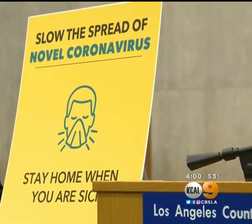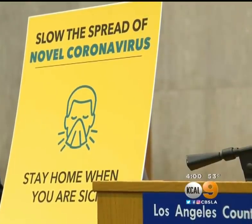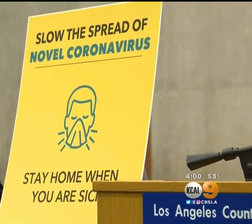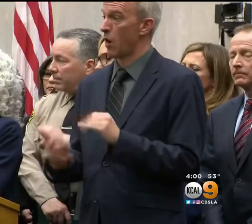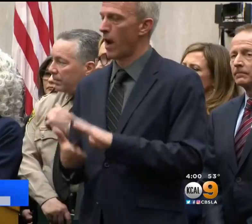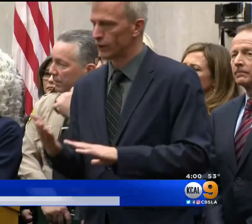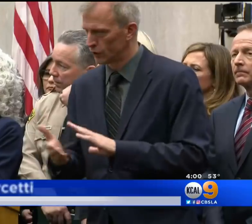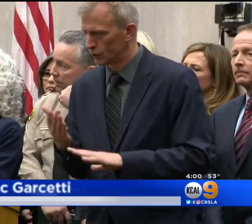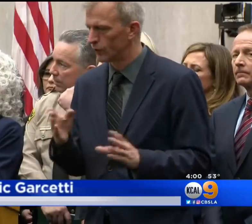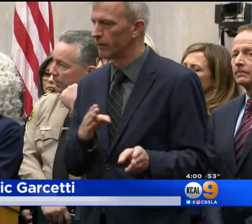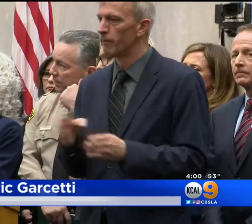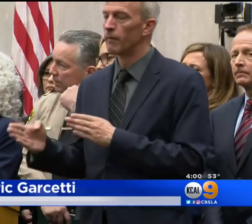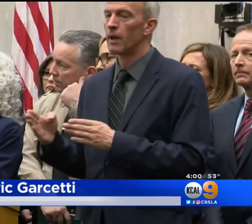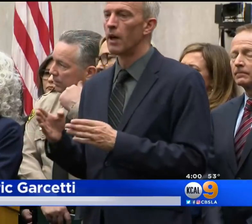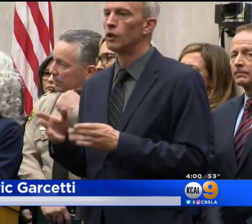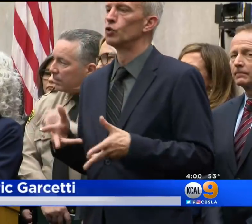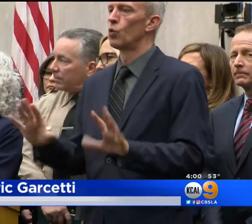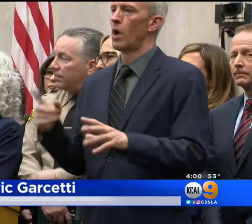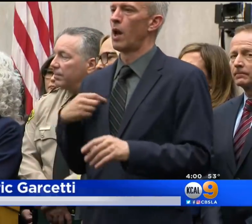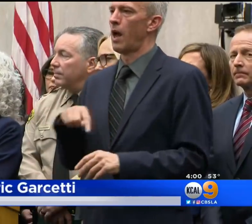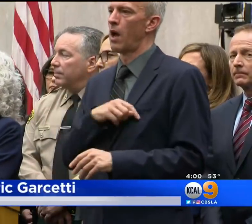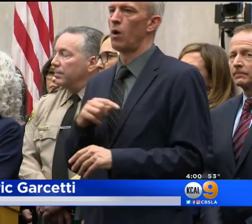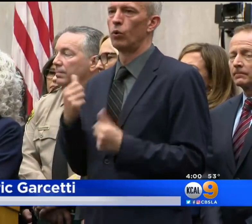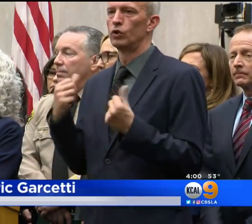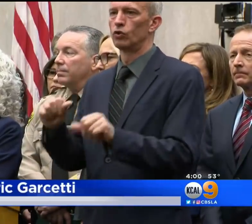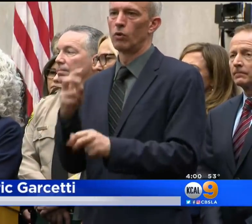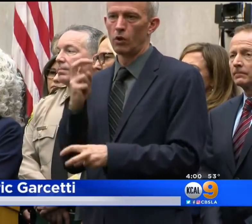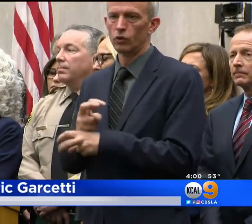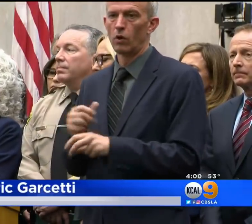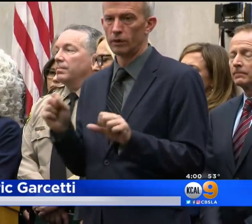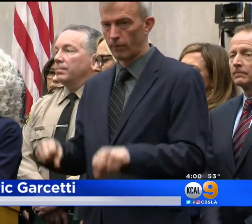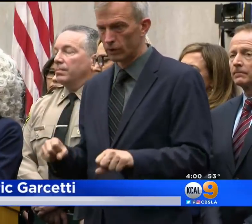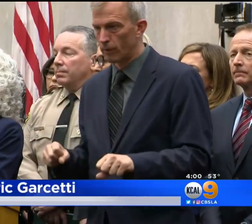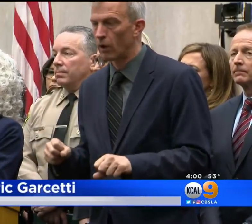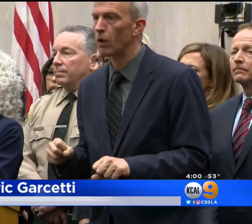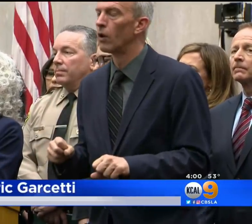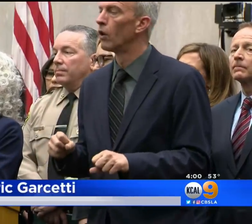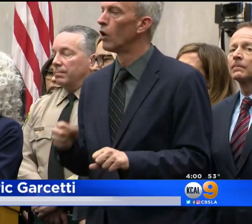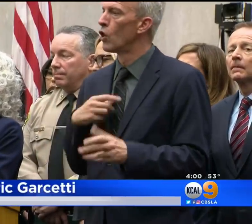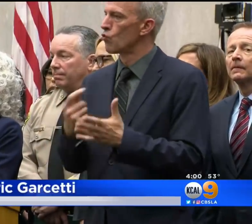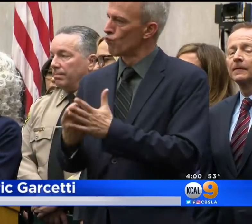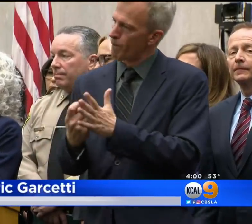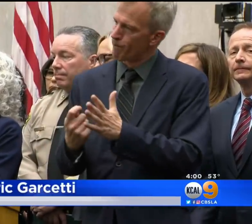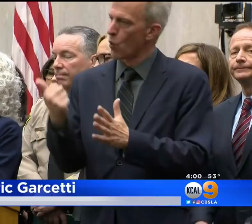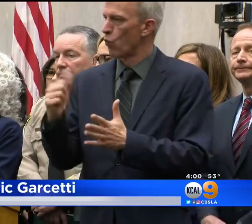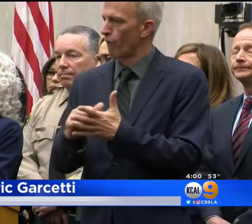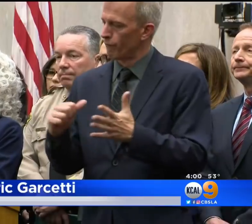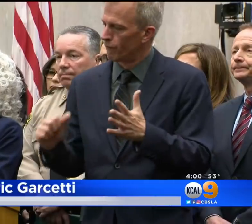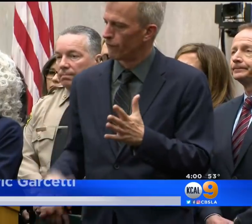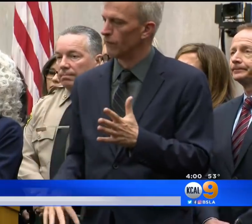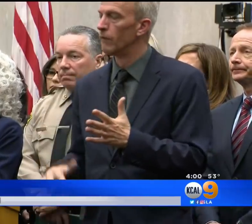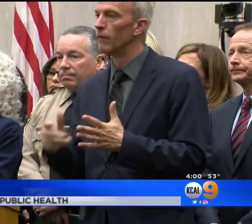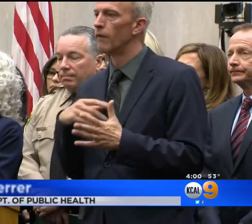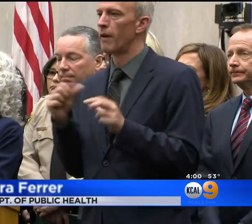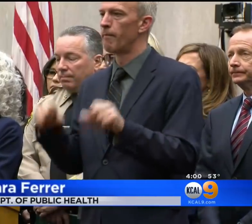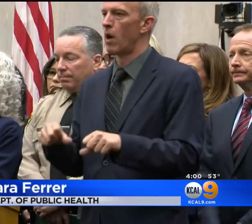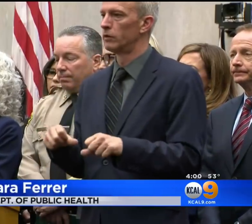ATTRACT MORE THAN 50 OR MORE ATTENDEES FOR DRASTIC ACTIONS OF PUBLIC HEALTH OFFICIALS SAY ARE AIMED AT DOING ONE THING.